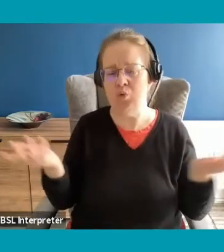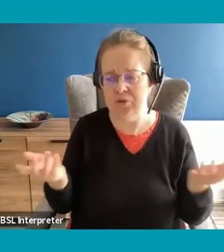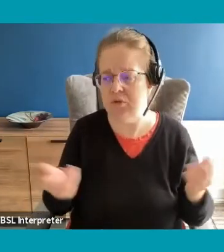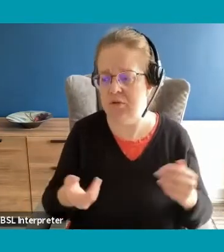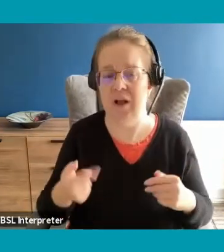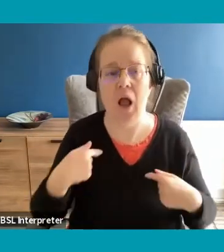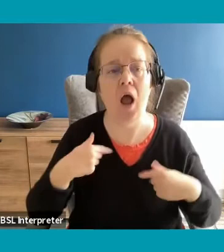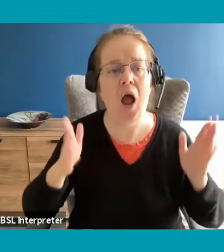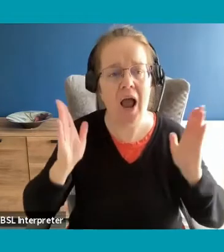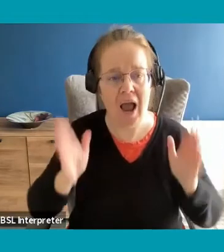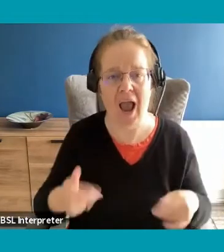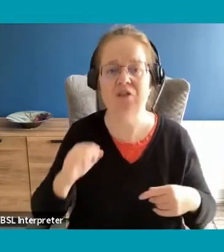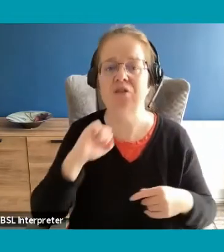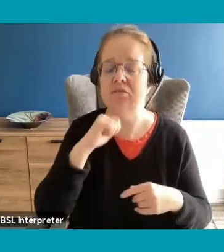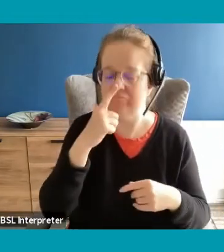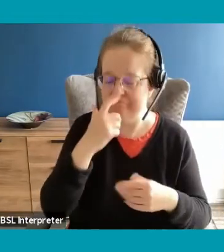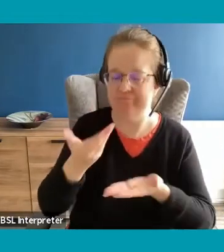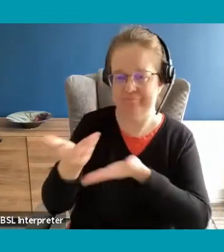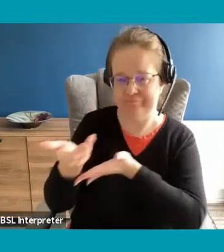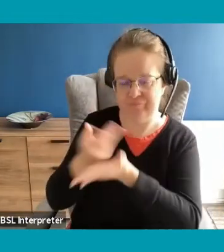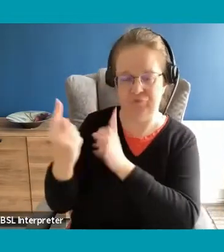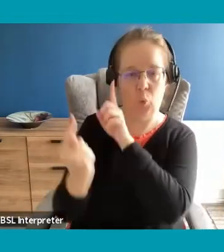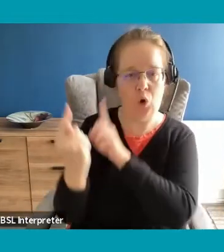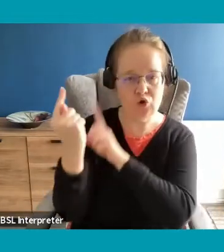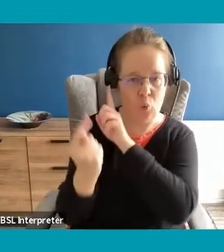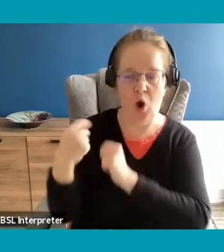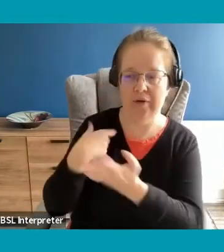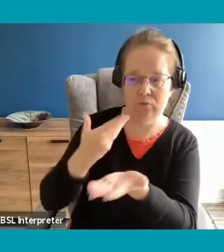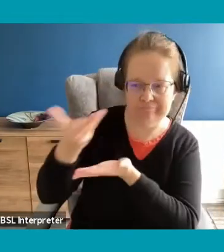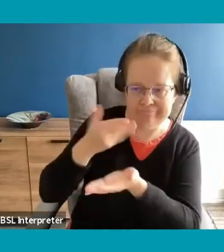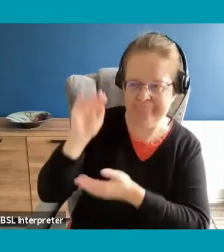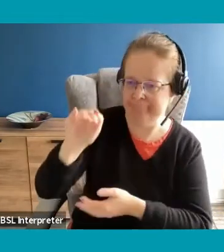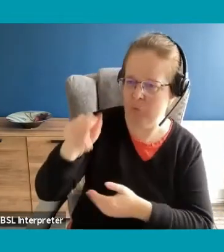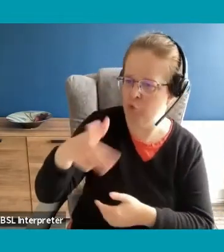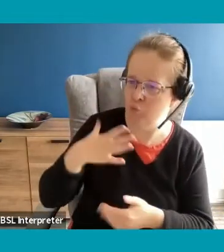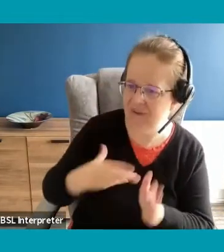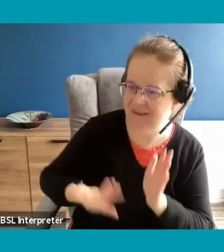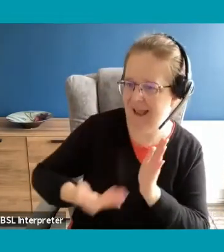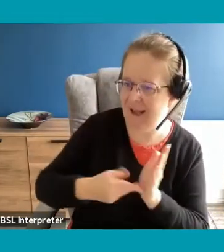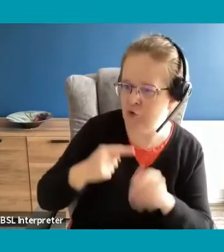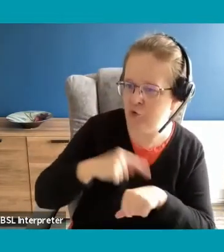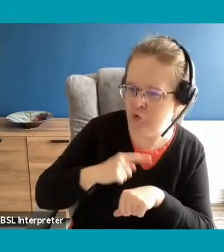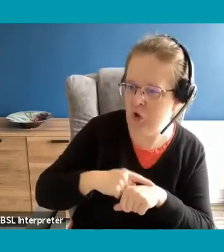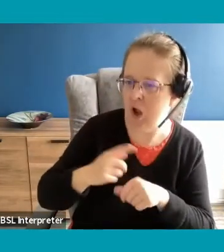would have those discussions on a one to one basis and you know it would. Everything would be accommodated.